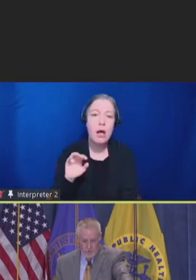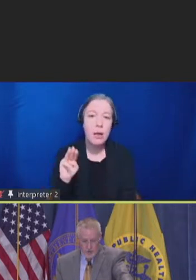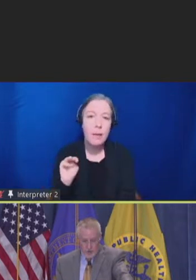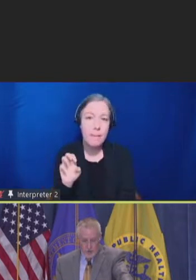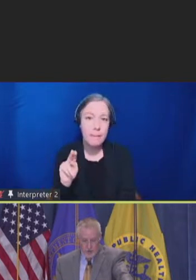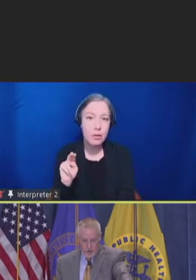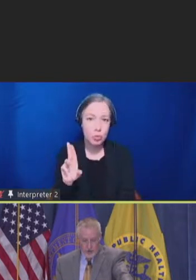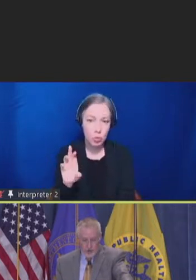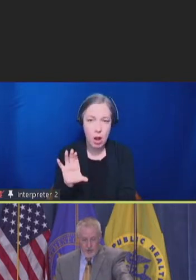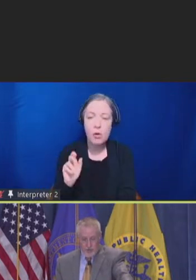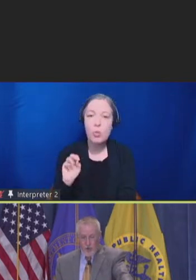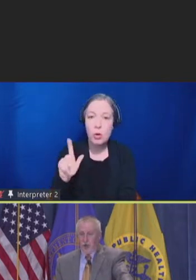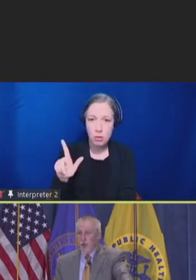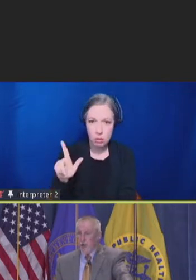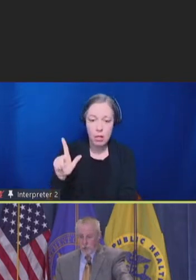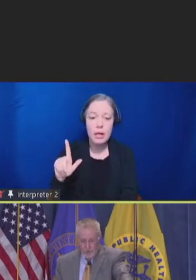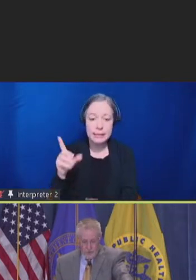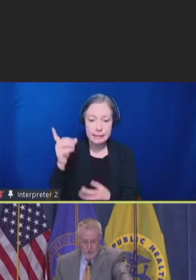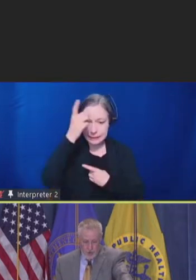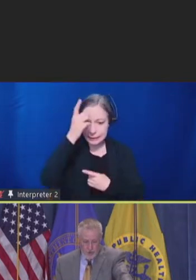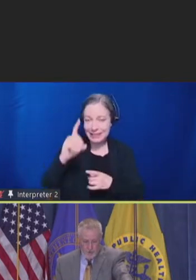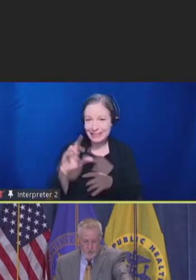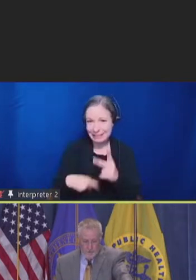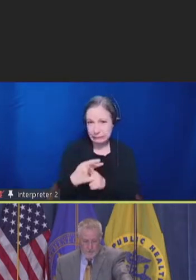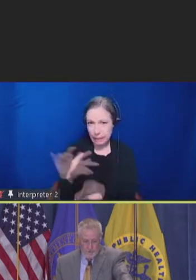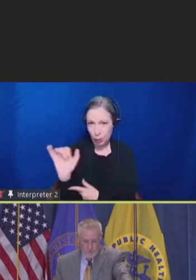And the day, again, will conclude with public comment.